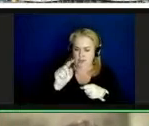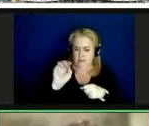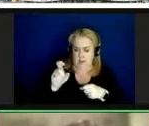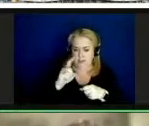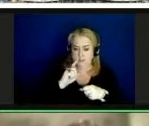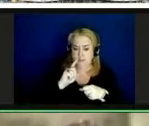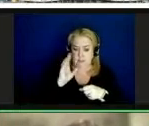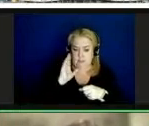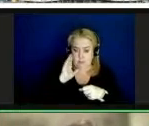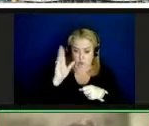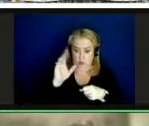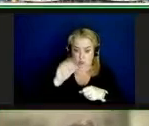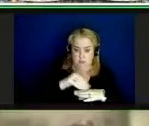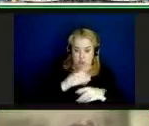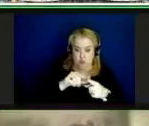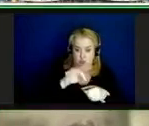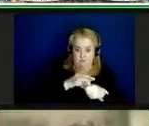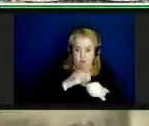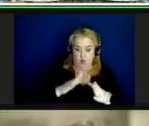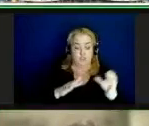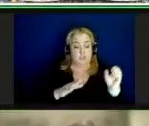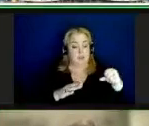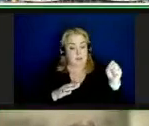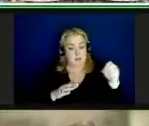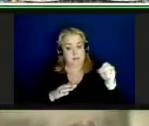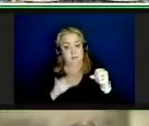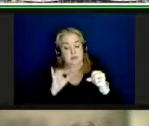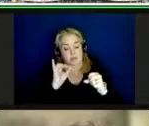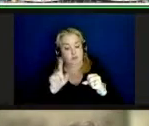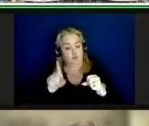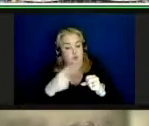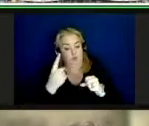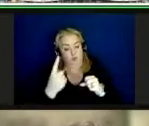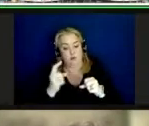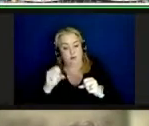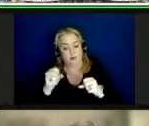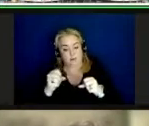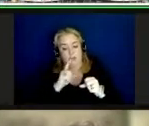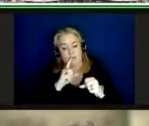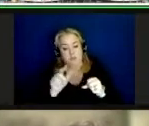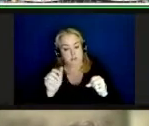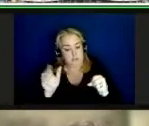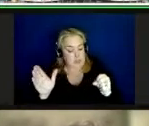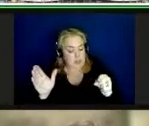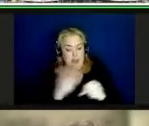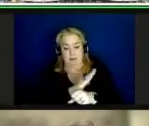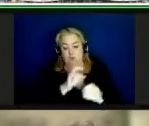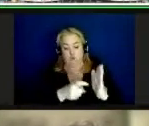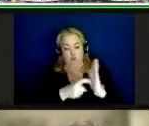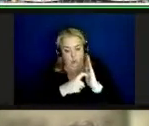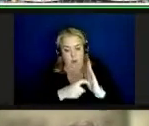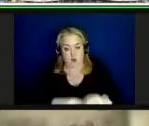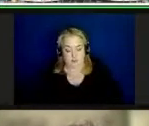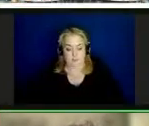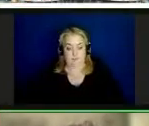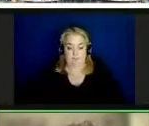CANCELING THE SHOW. AGAIN, JUST WANTING TO BE REMINDED. THE LOCAL GAS TAX WOULD HAVE TO